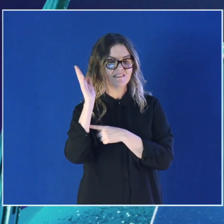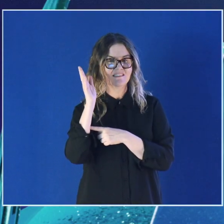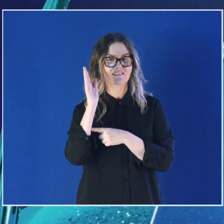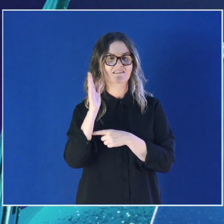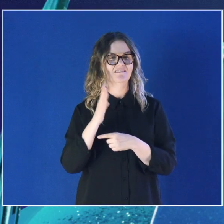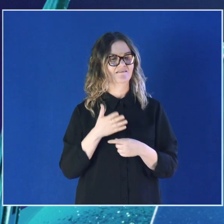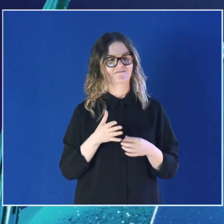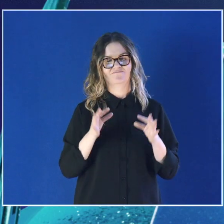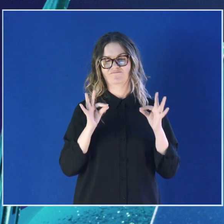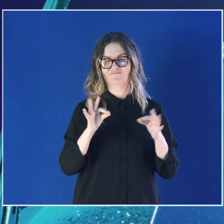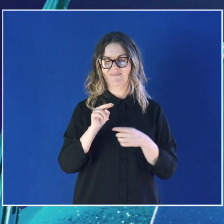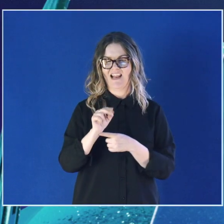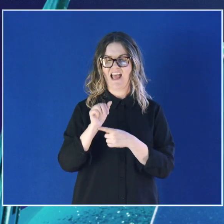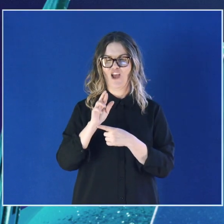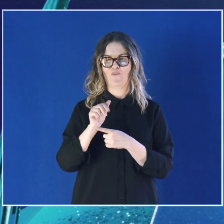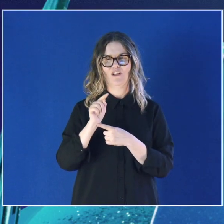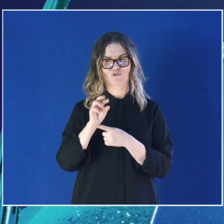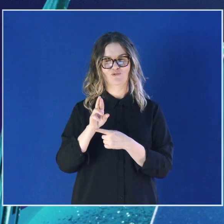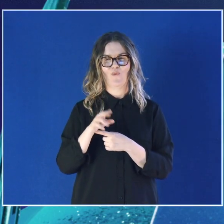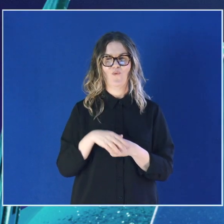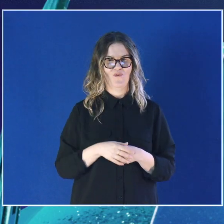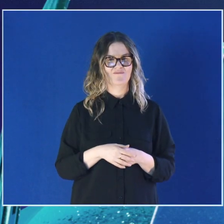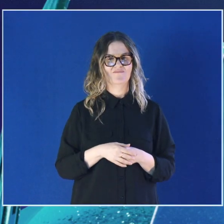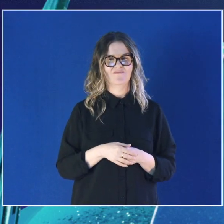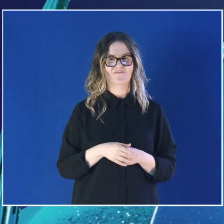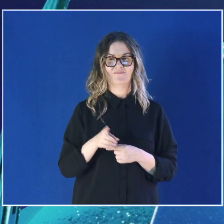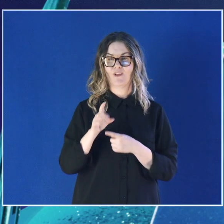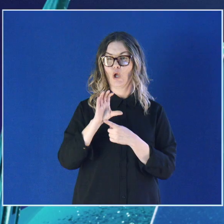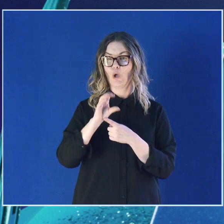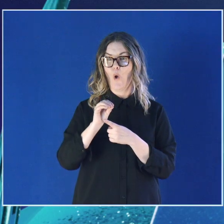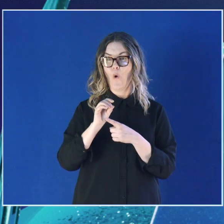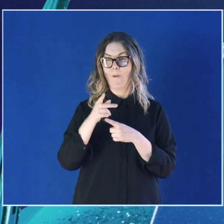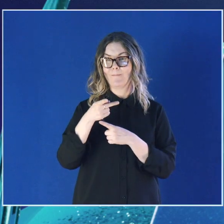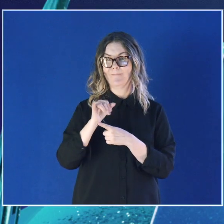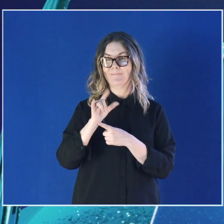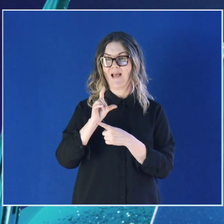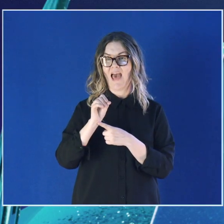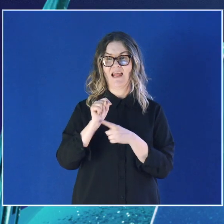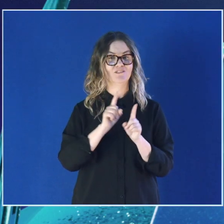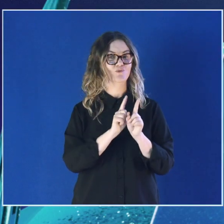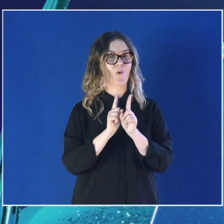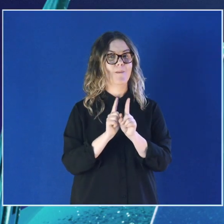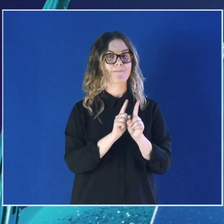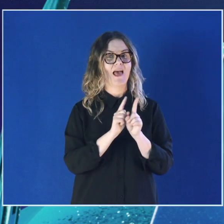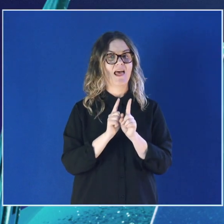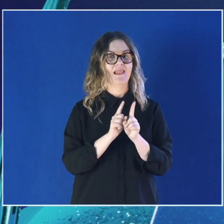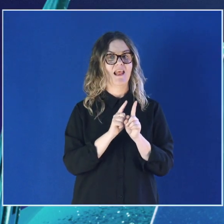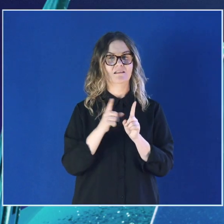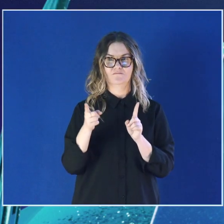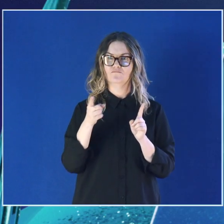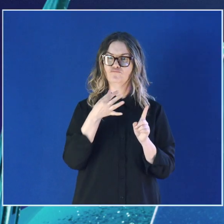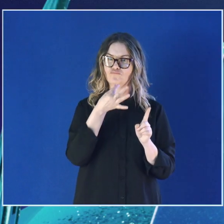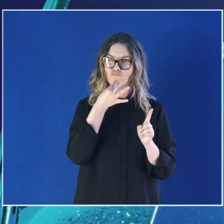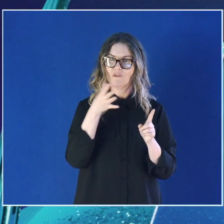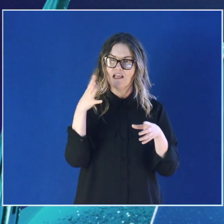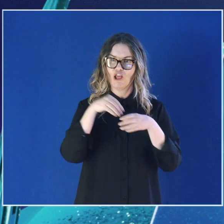With Copilot-powered descriptions, it can describe images and graphs, summarize screen content, and answer follow-up questions,